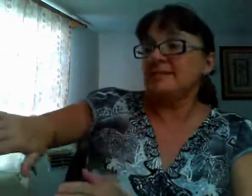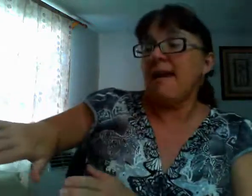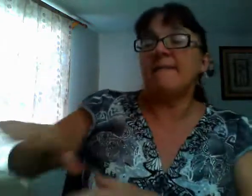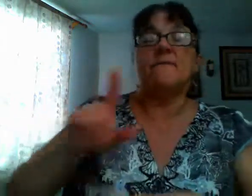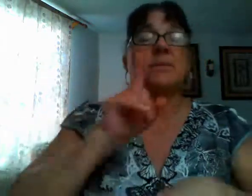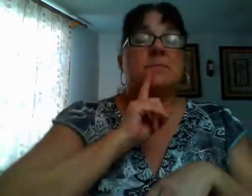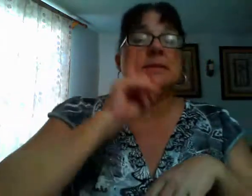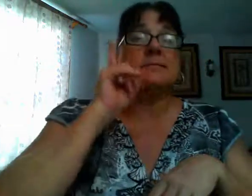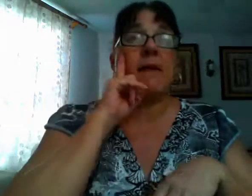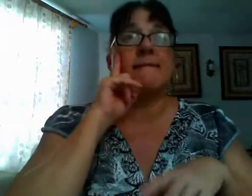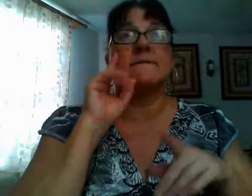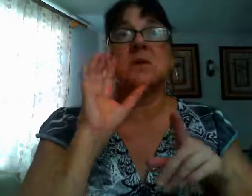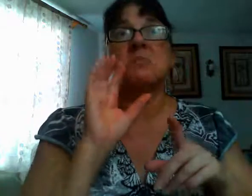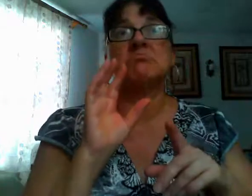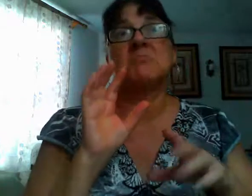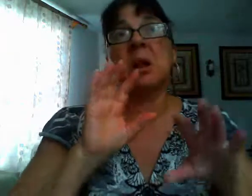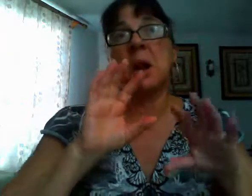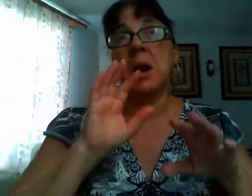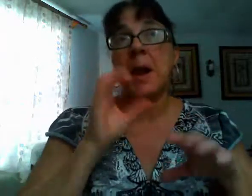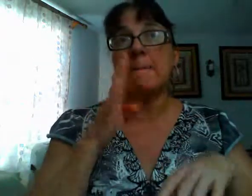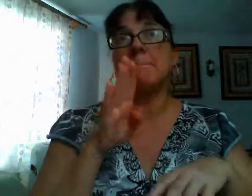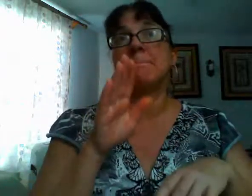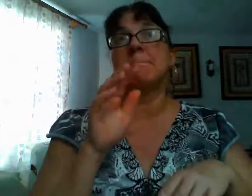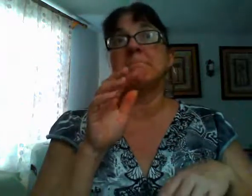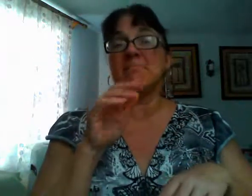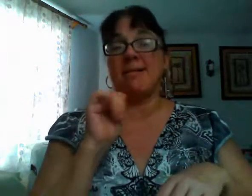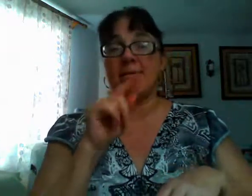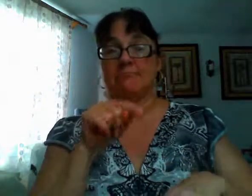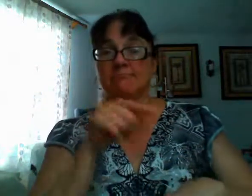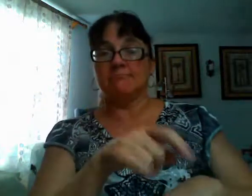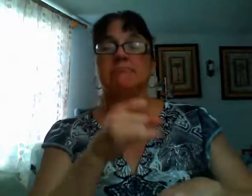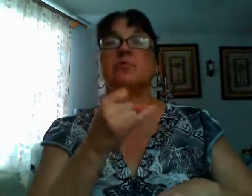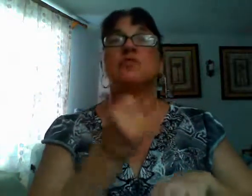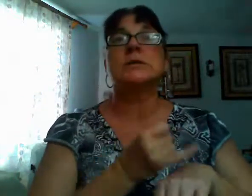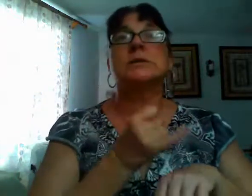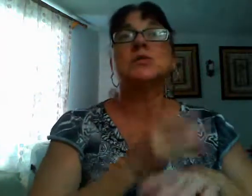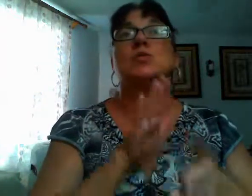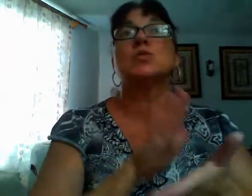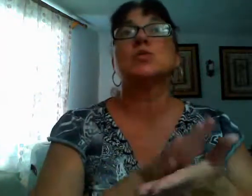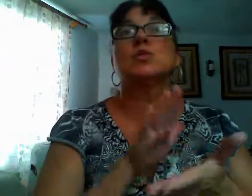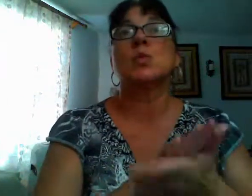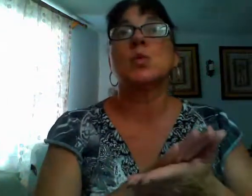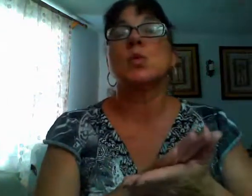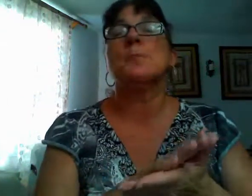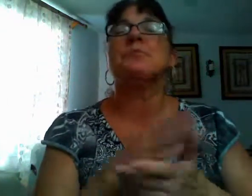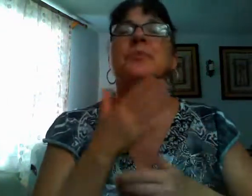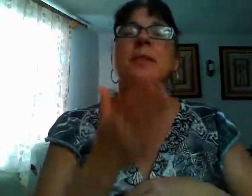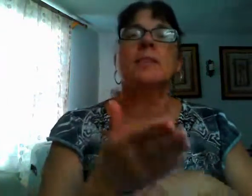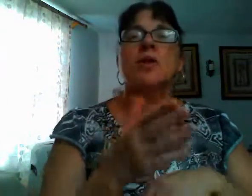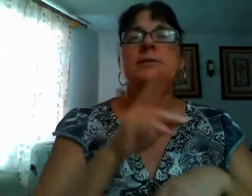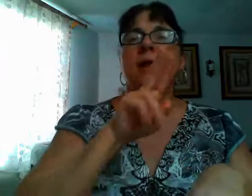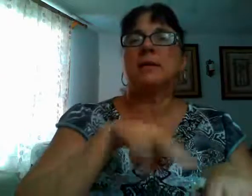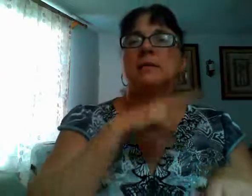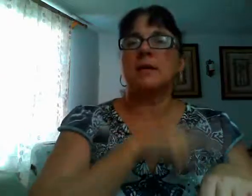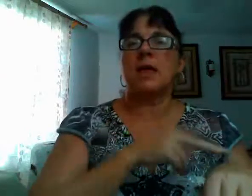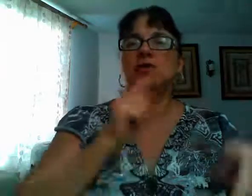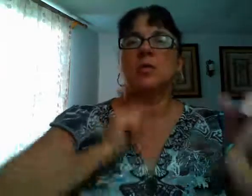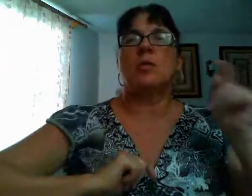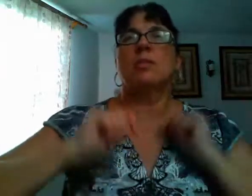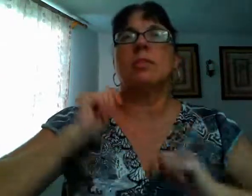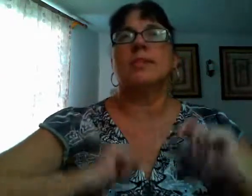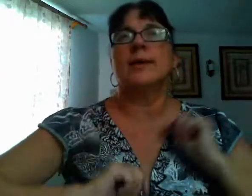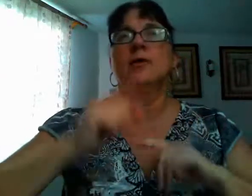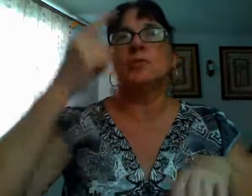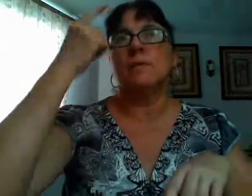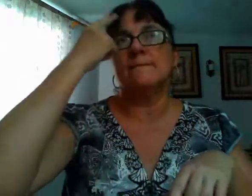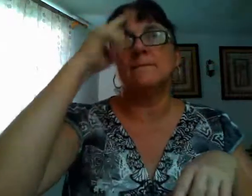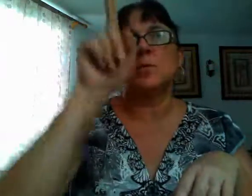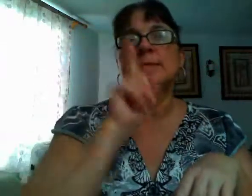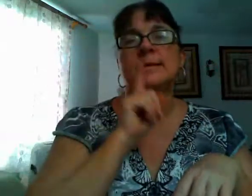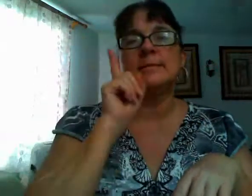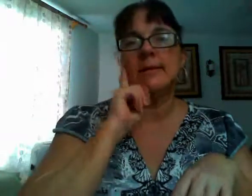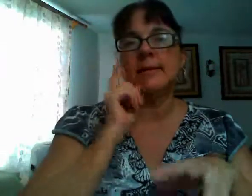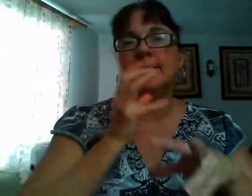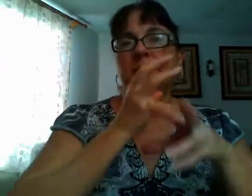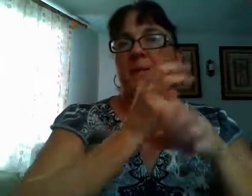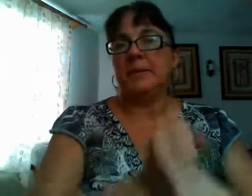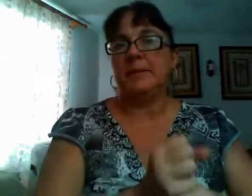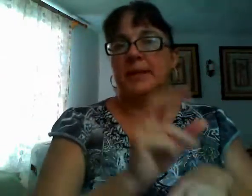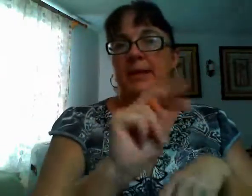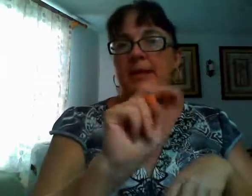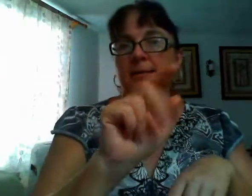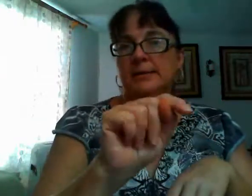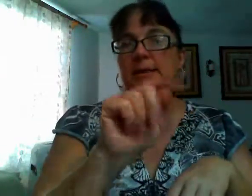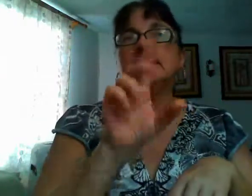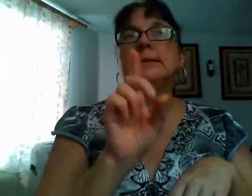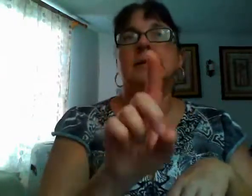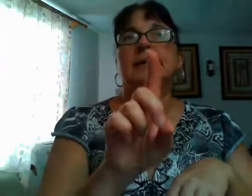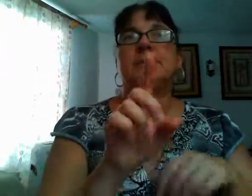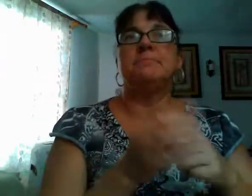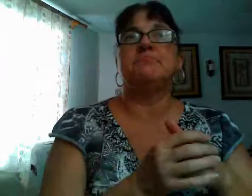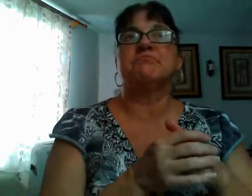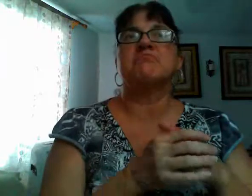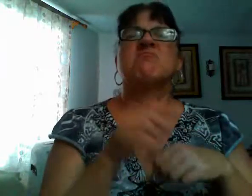Aside from the drama club at the residential deaf school, there is a National Theatre of the Deaf (NTD).